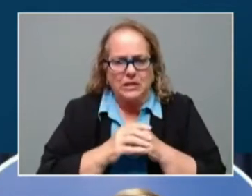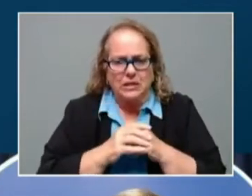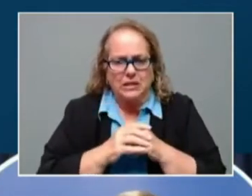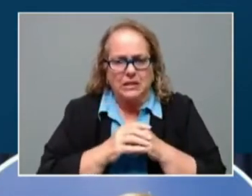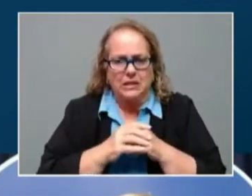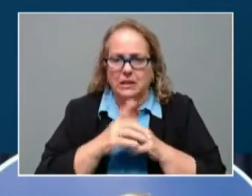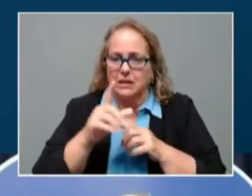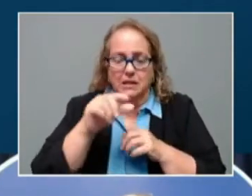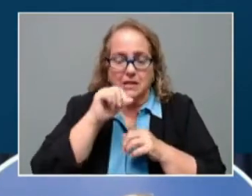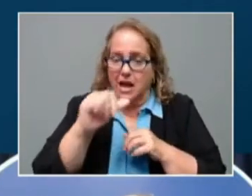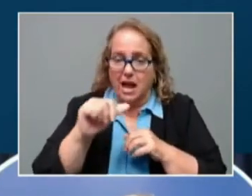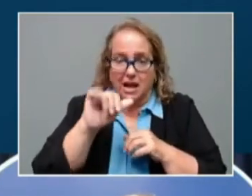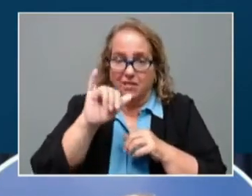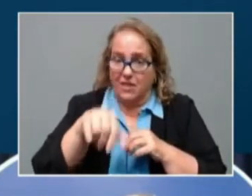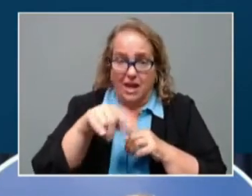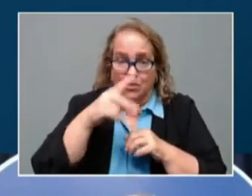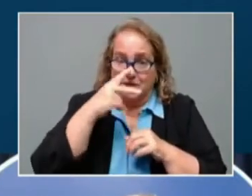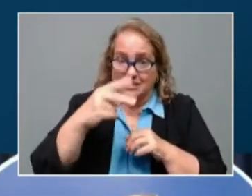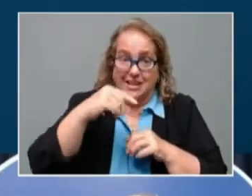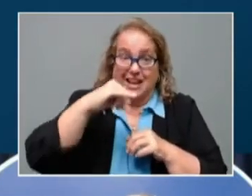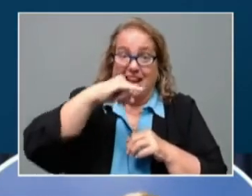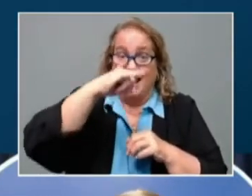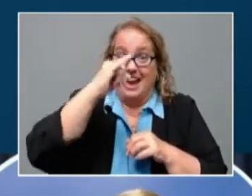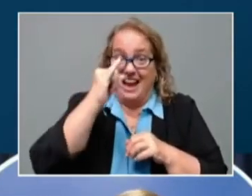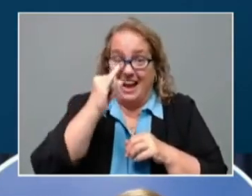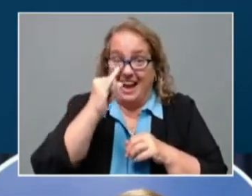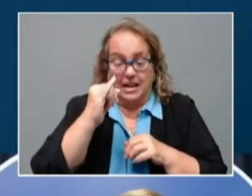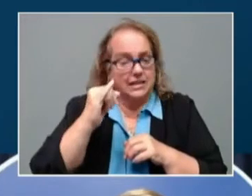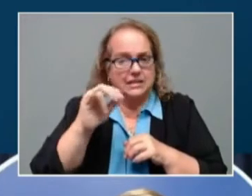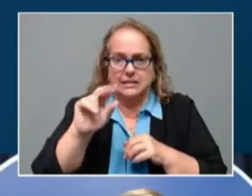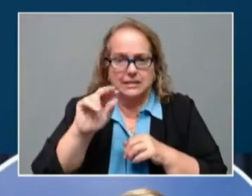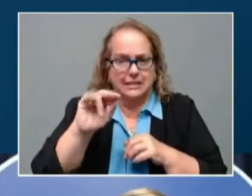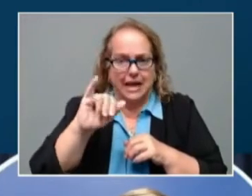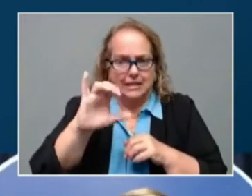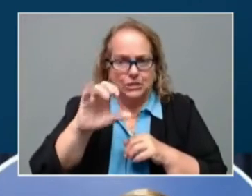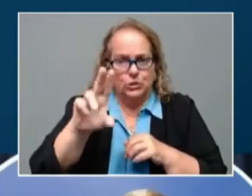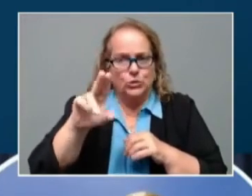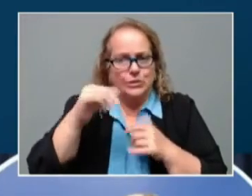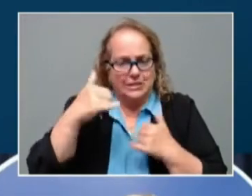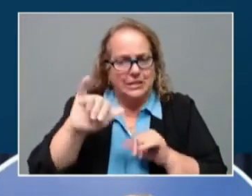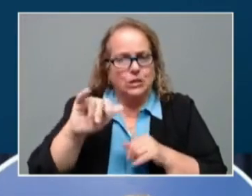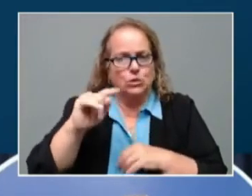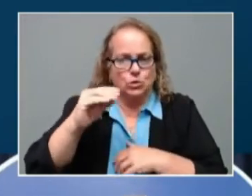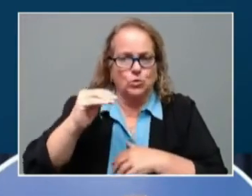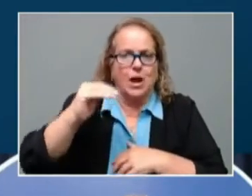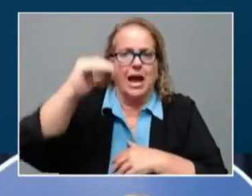saw in the in patient. Um it's still at way too high of A. Level. Uh This still